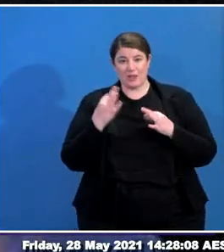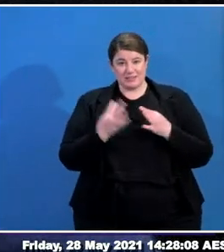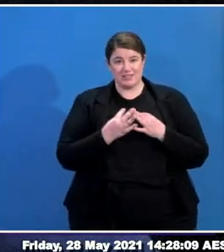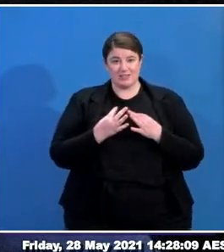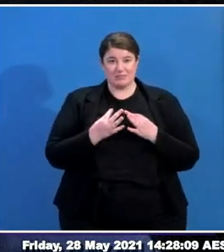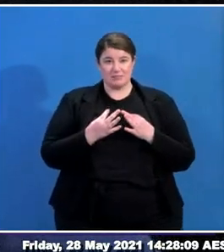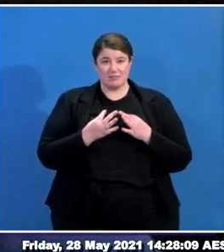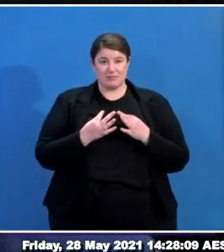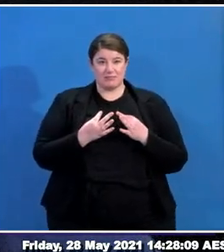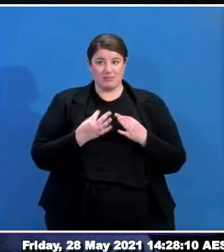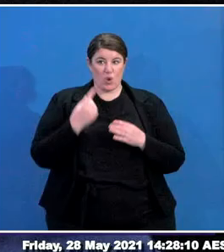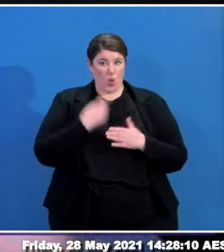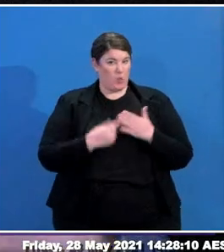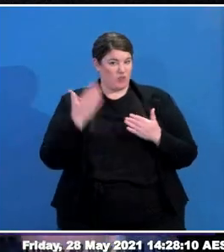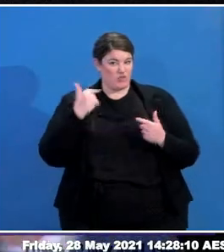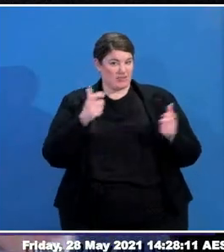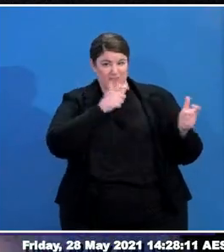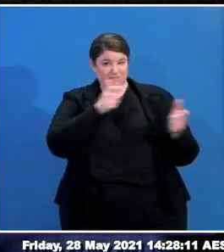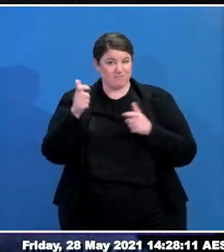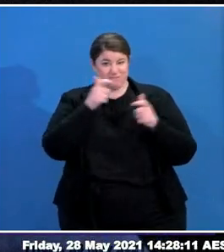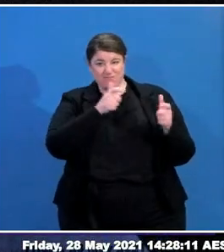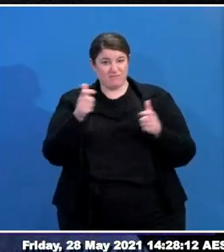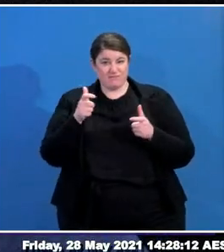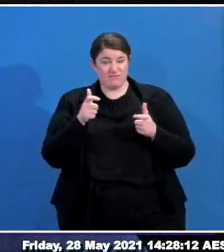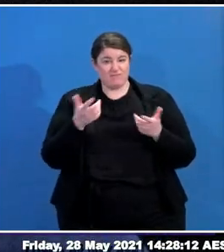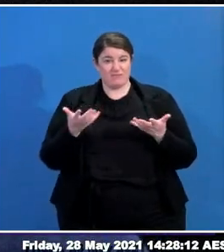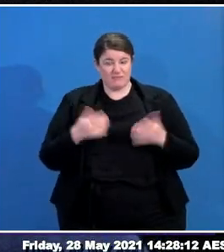recently regulating in this space, and they are not dealing with an organisation